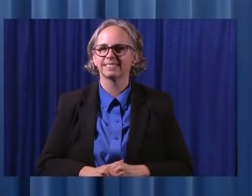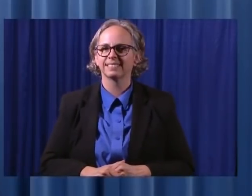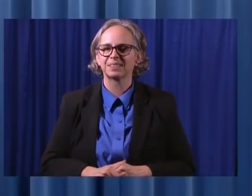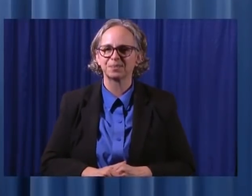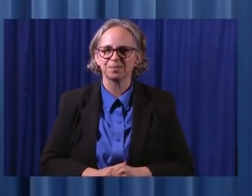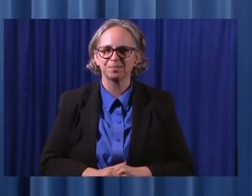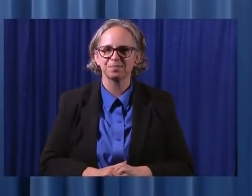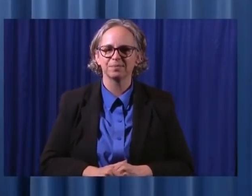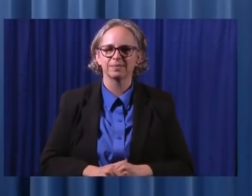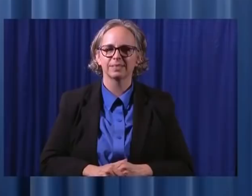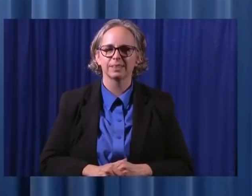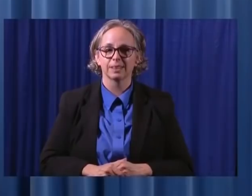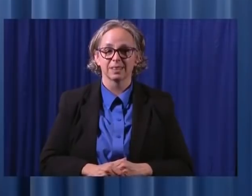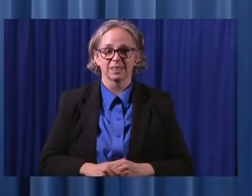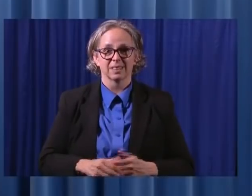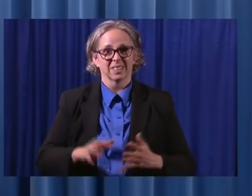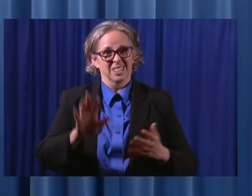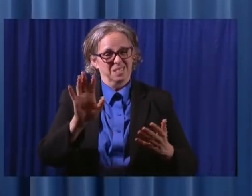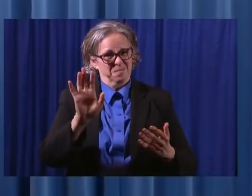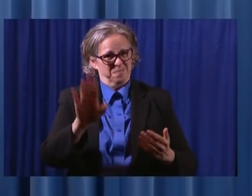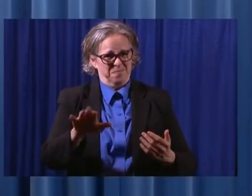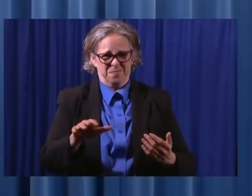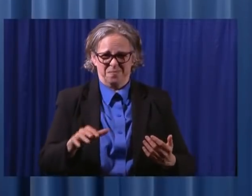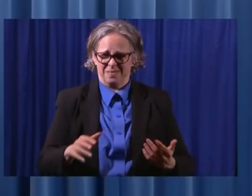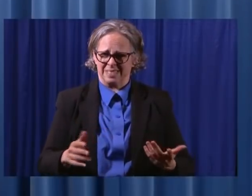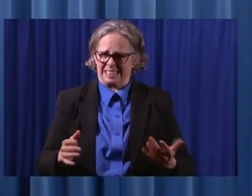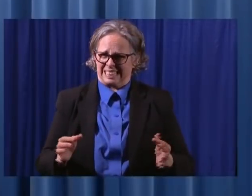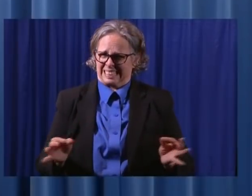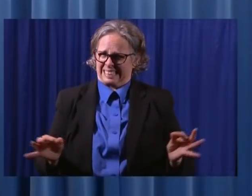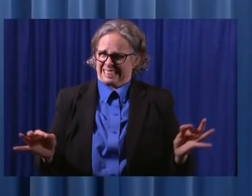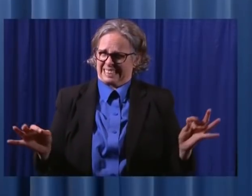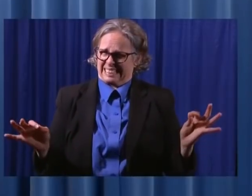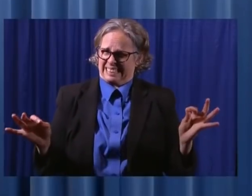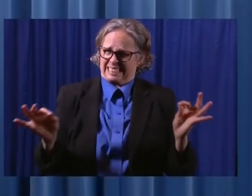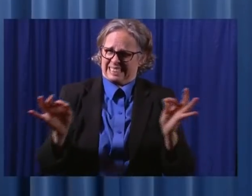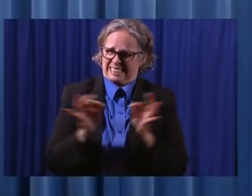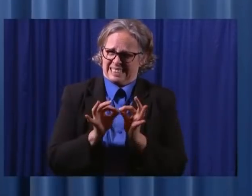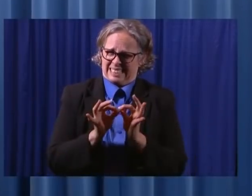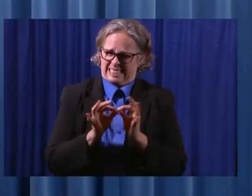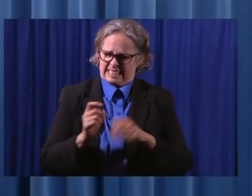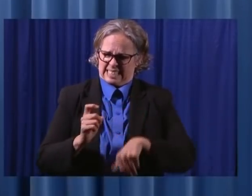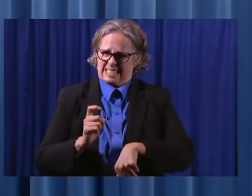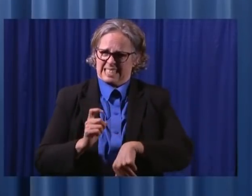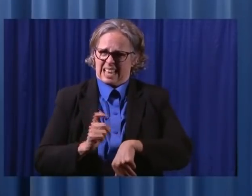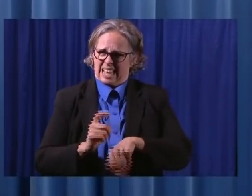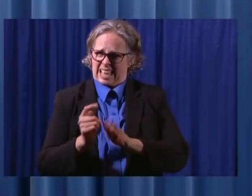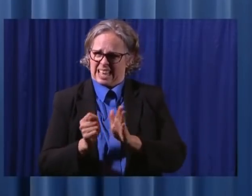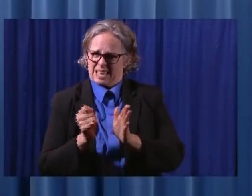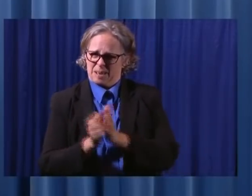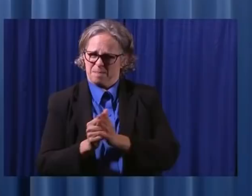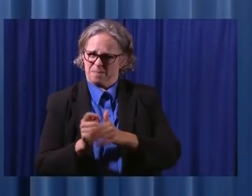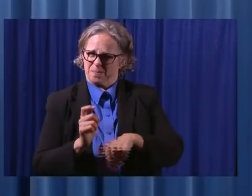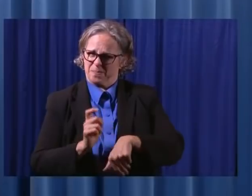IT IS RELATED, BUT A DIFFERENT AREA. WE ARE NOW AT ANOTHER CRITICAL